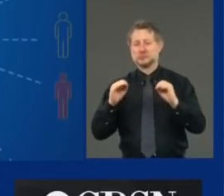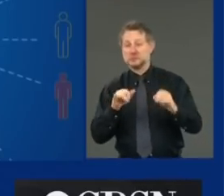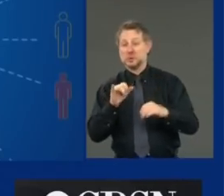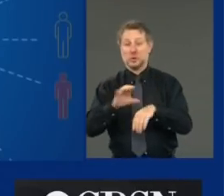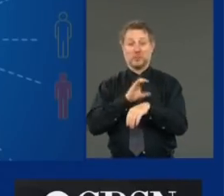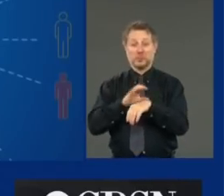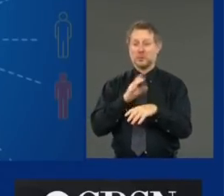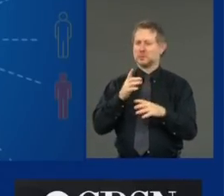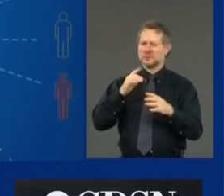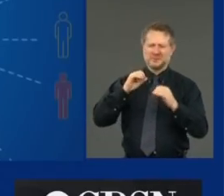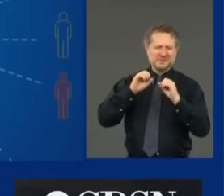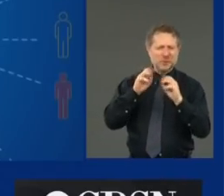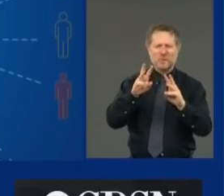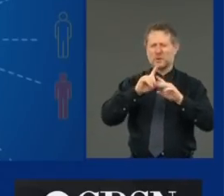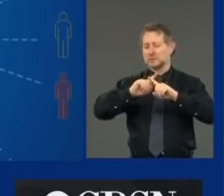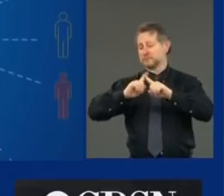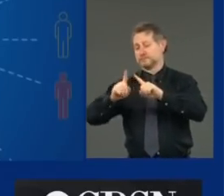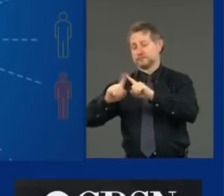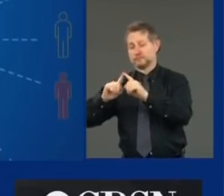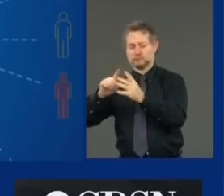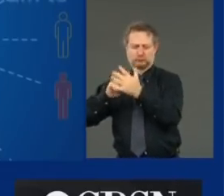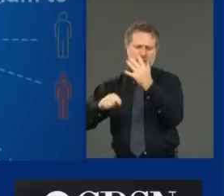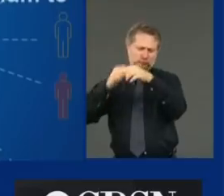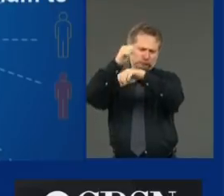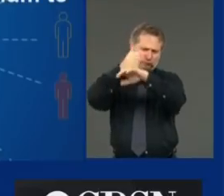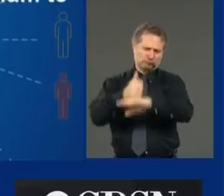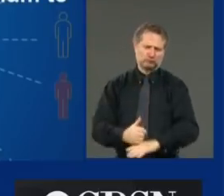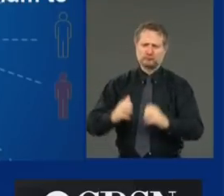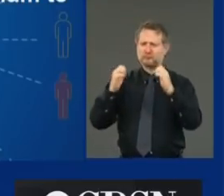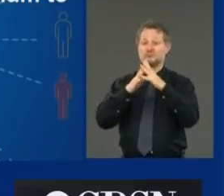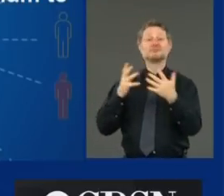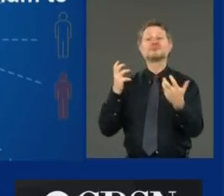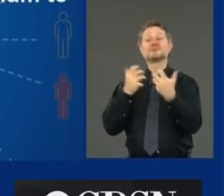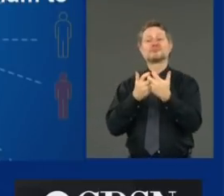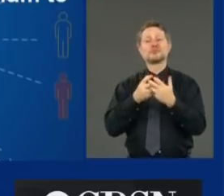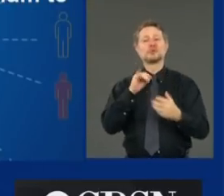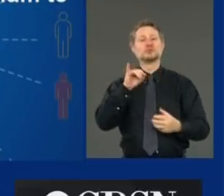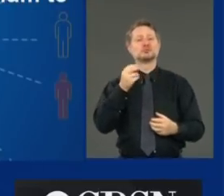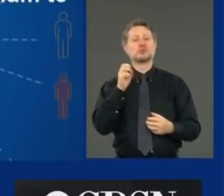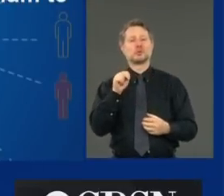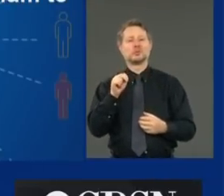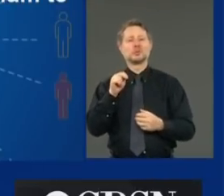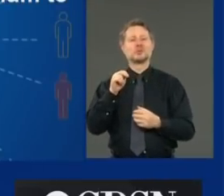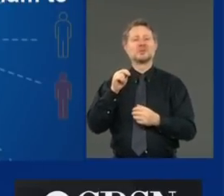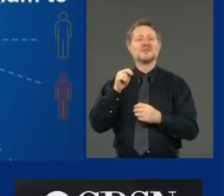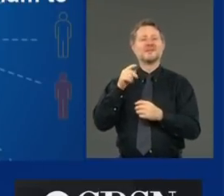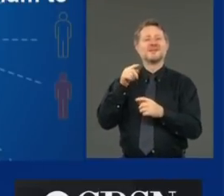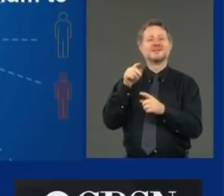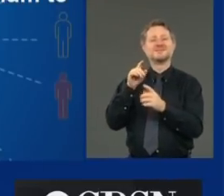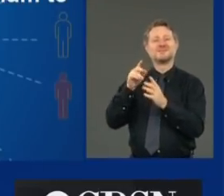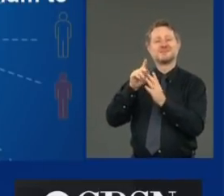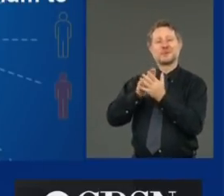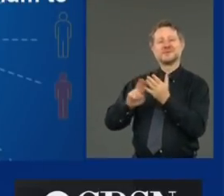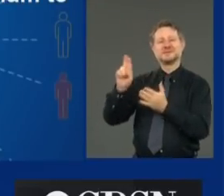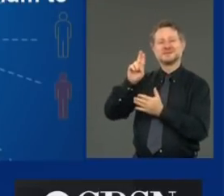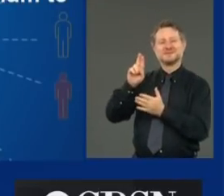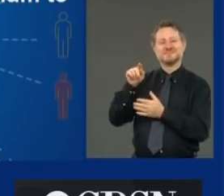HOW DO YOU TRAIN TRACERS? HOW DO YOU RECRUIT TRACERS? HOW DO YOU -- WHAT SOFTWARE DID THE TRACERS USE?